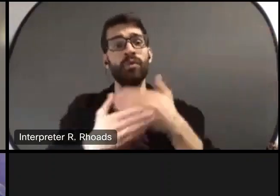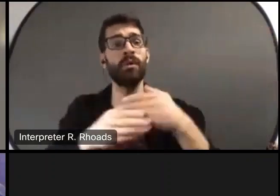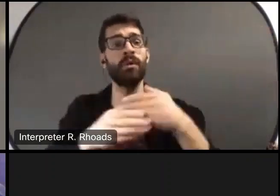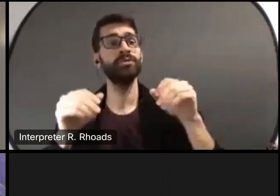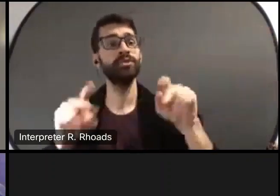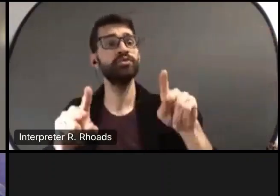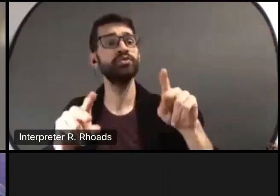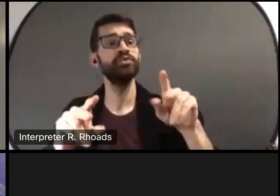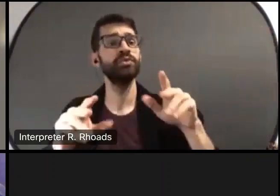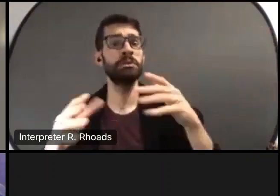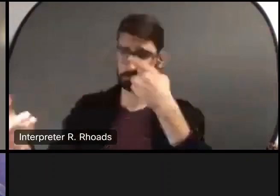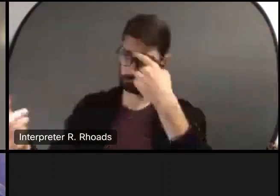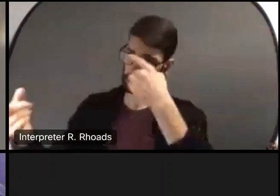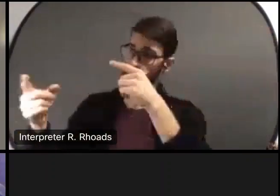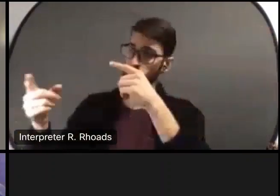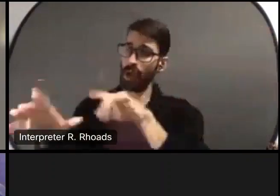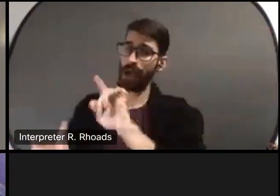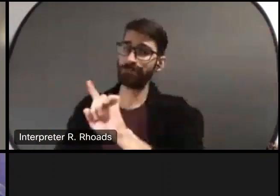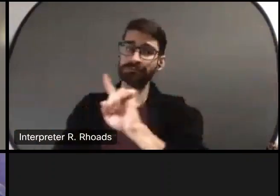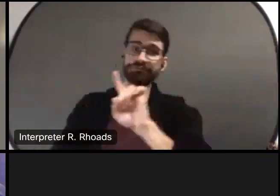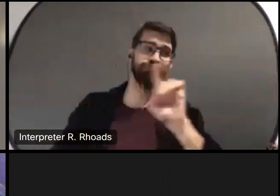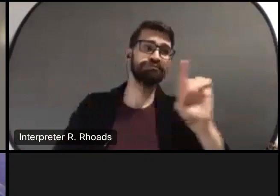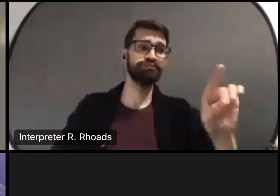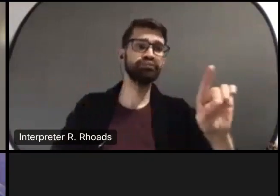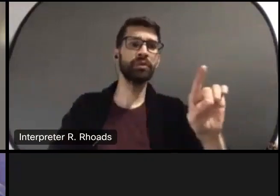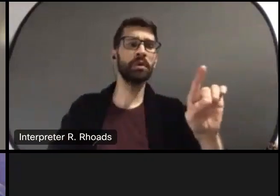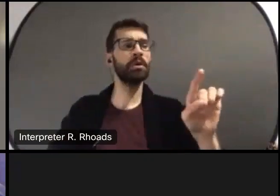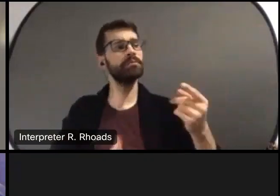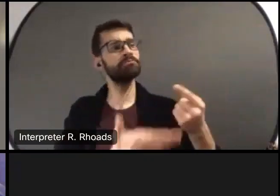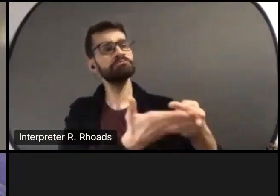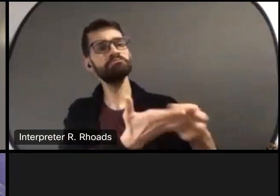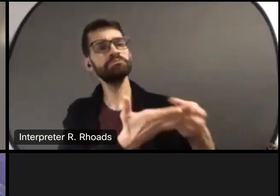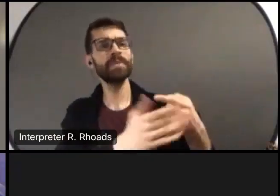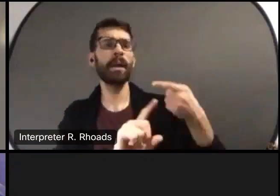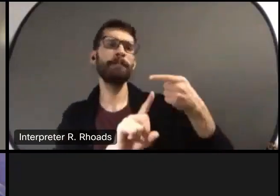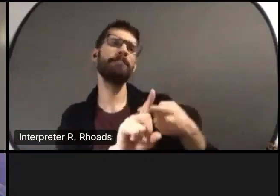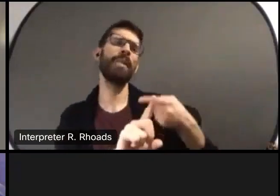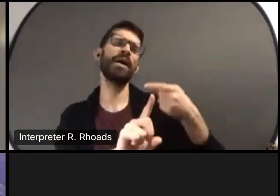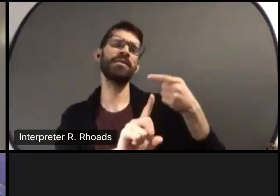into an agreement with them where for a monthly fee you're kind of subletting maybe one of the